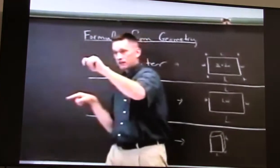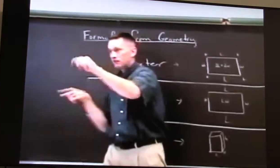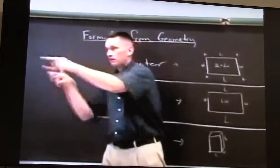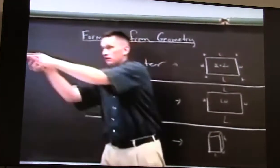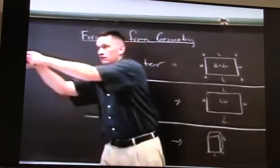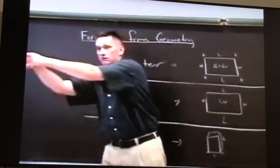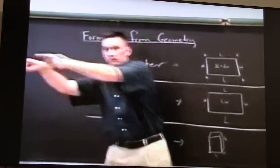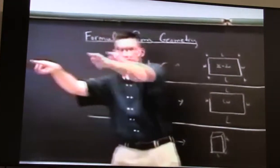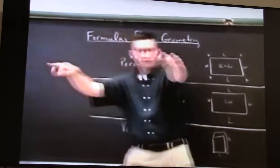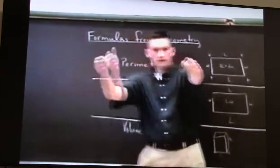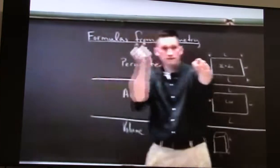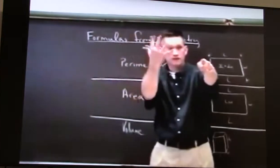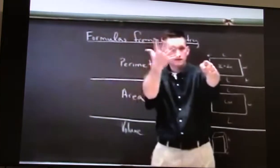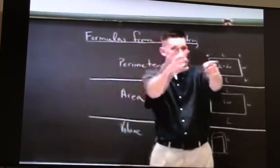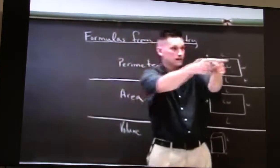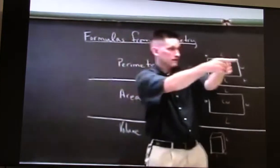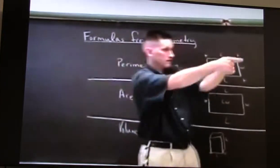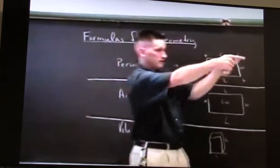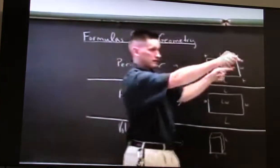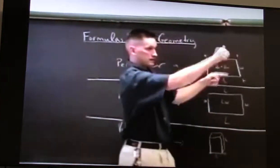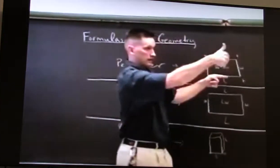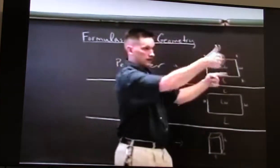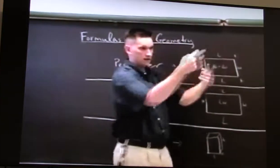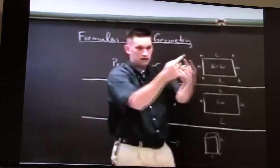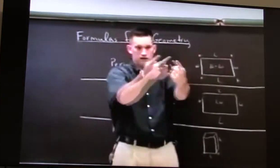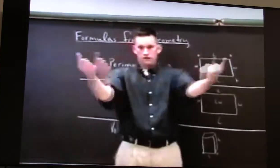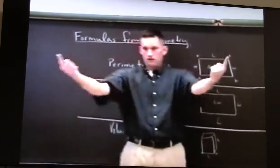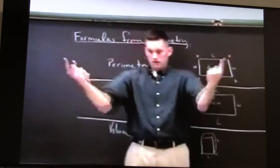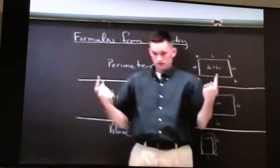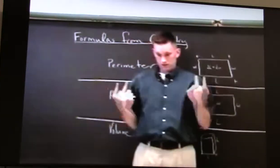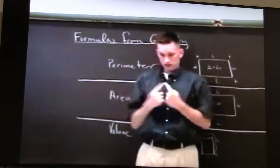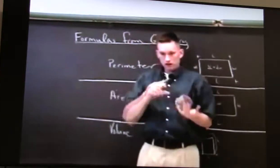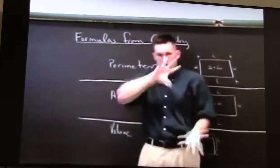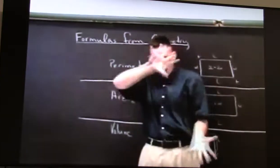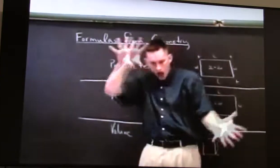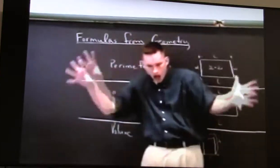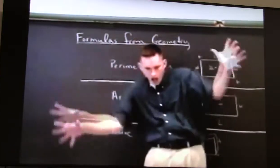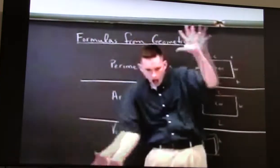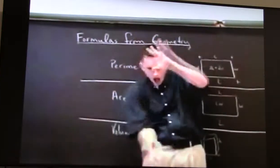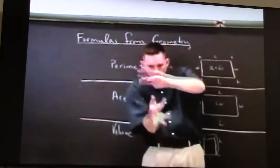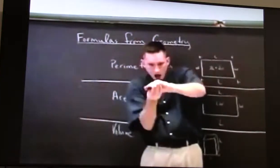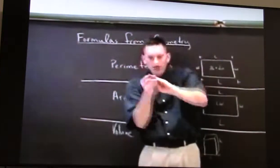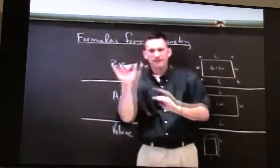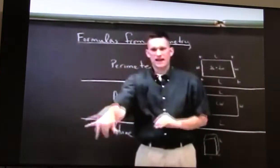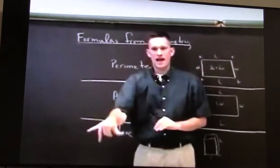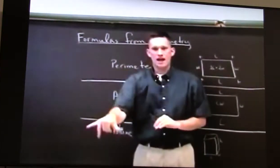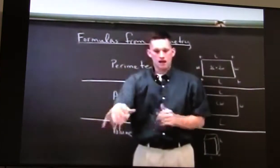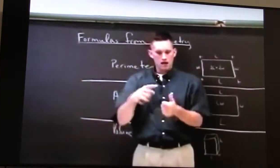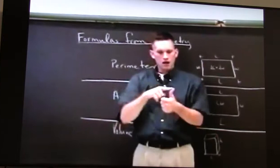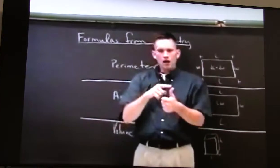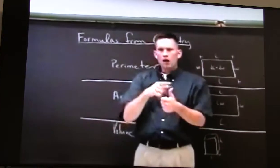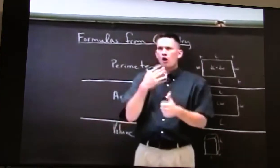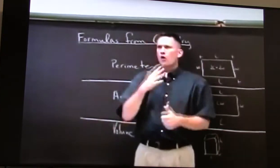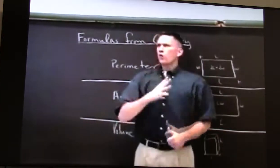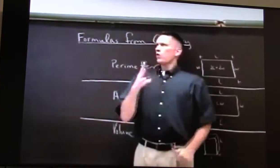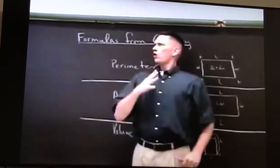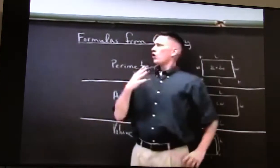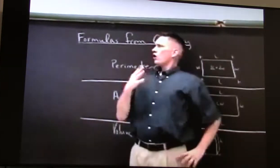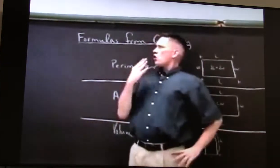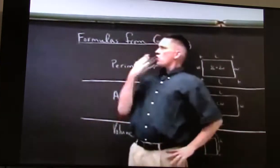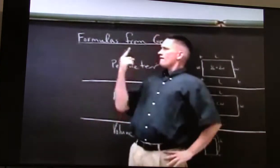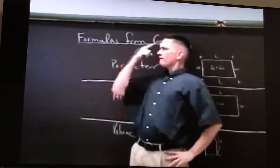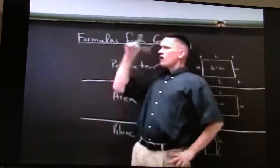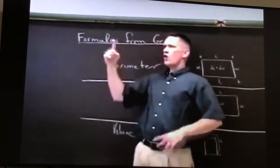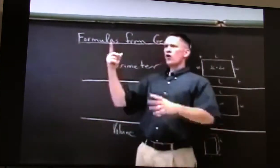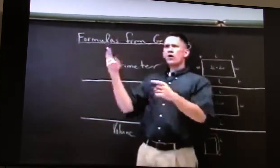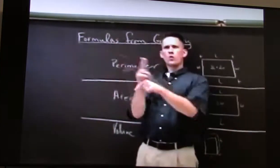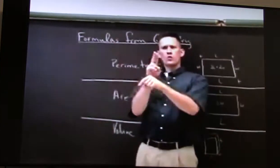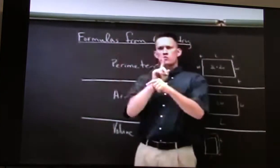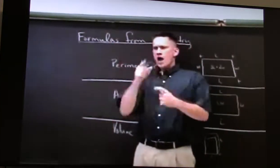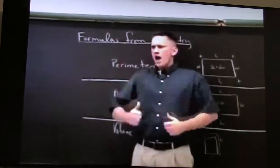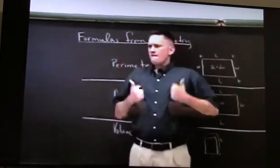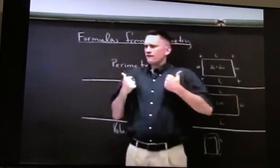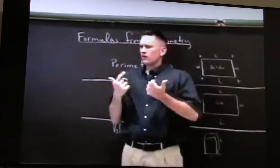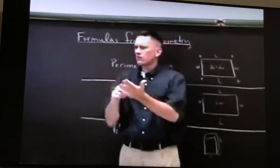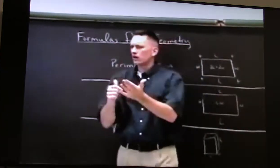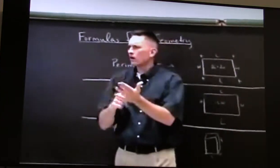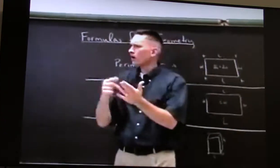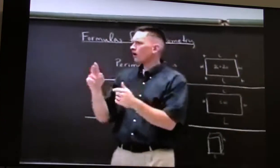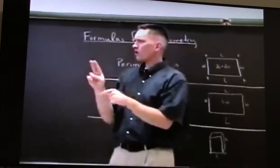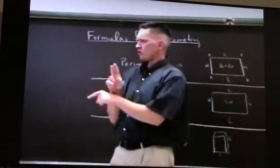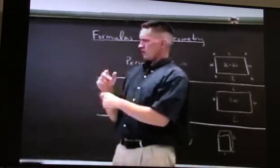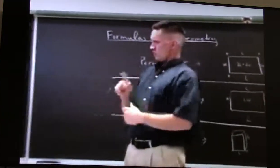So, you have your length at 10, your width at 5 so you can take all of those sides and